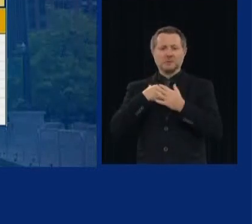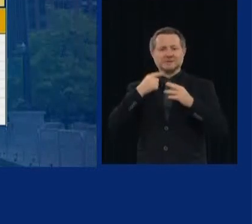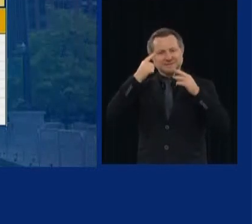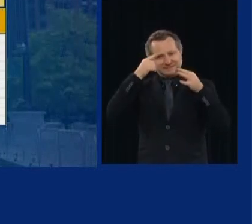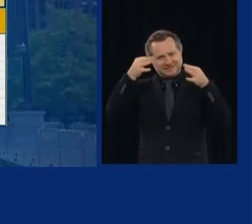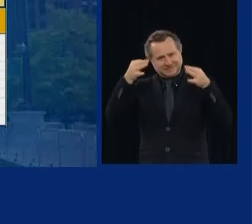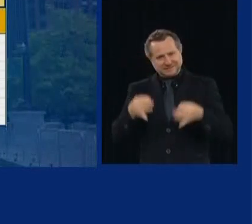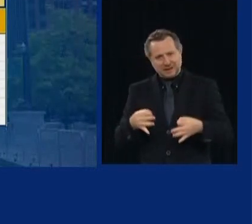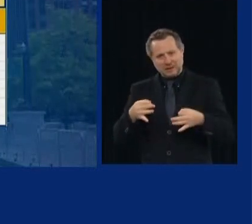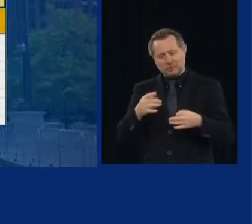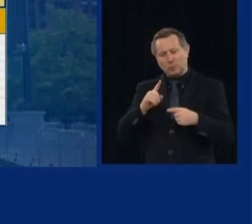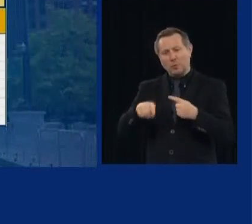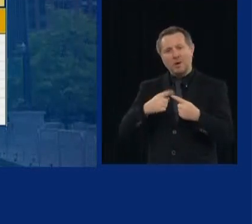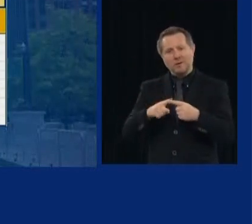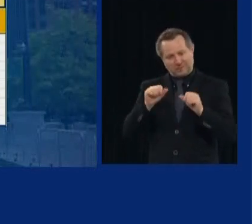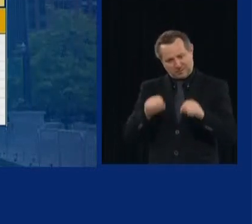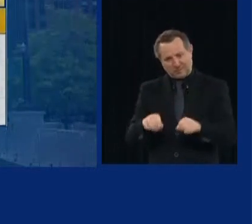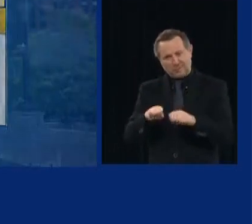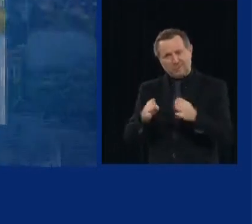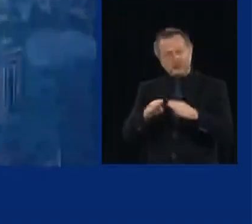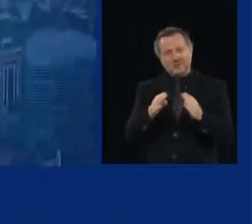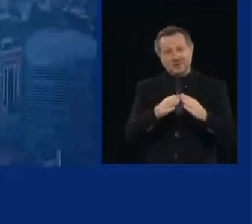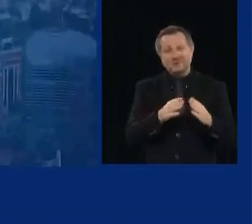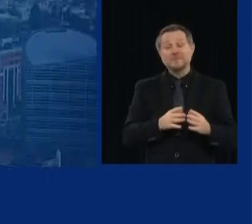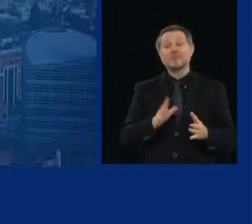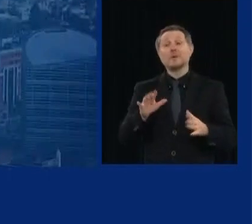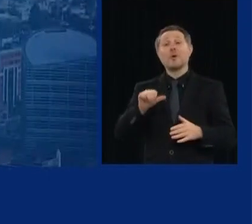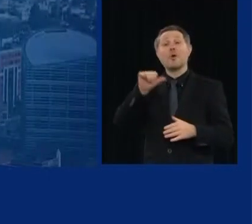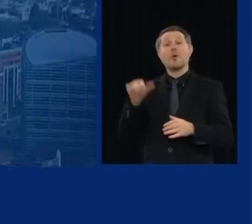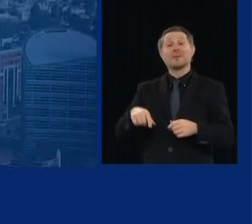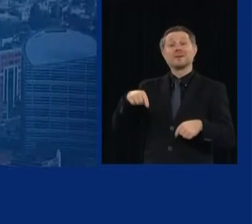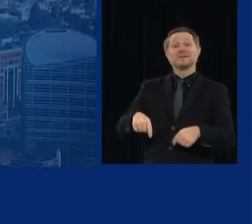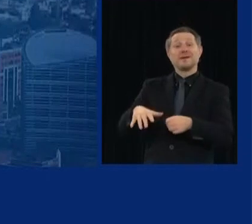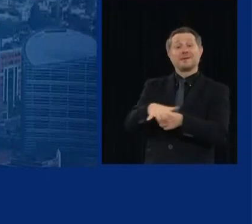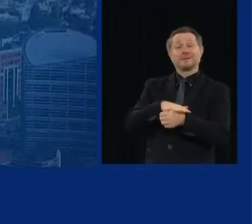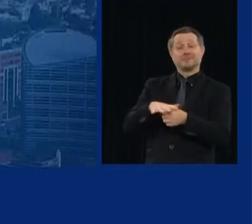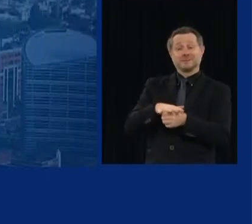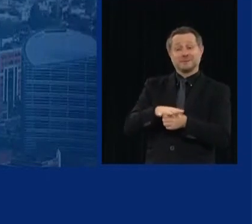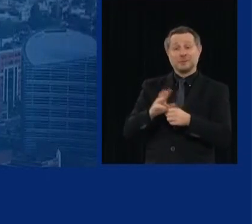FACTS AND DATA THAT ARE DRIVING